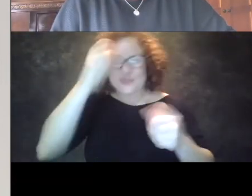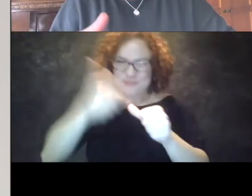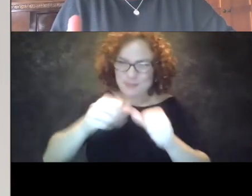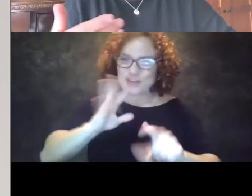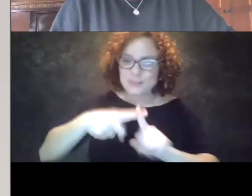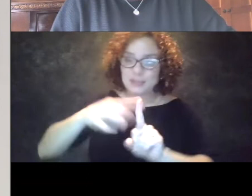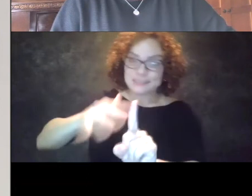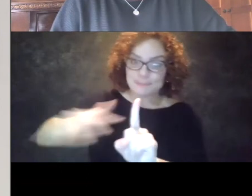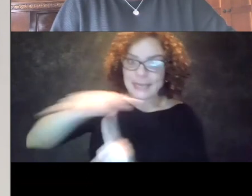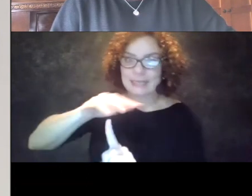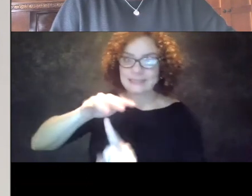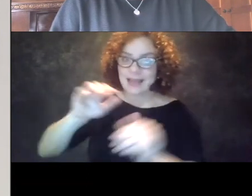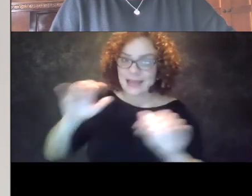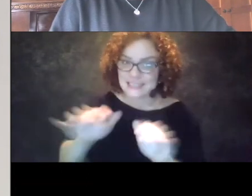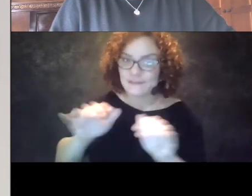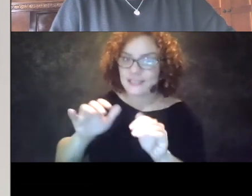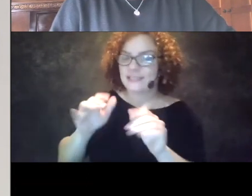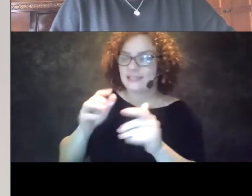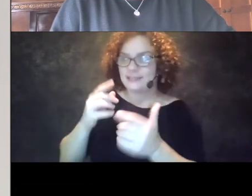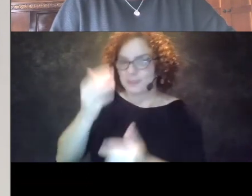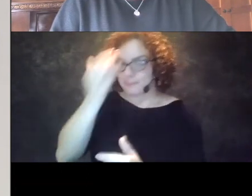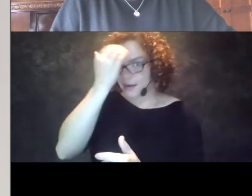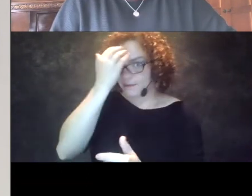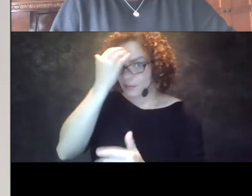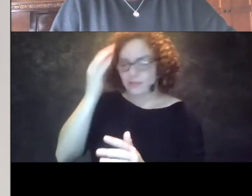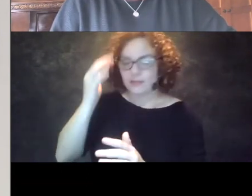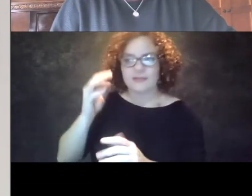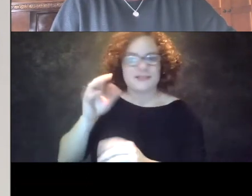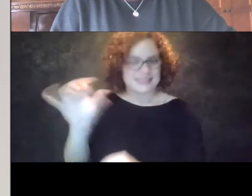activities and things like that so. I have a couple of videos coming up I think that